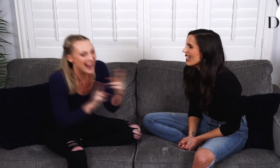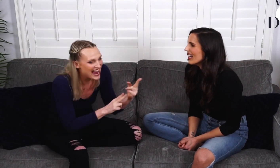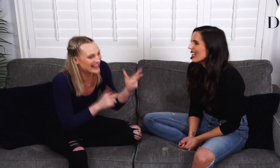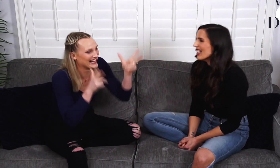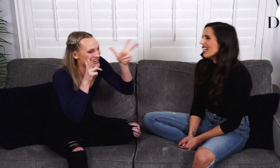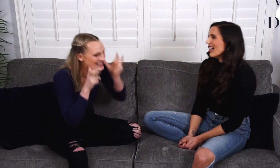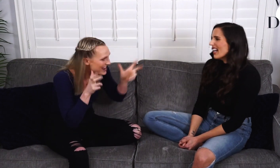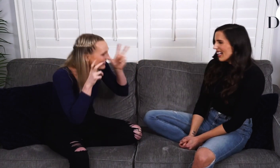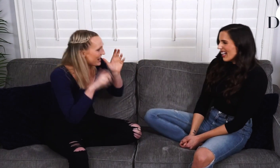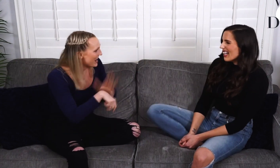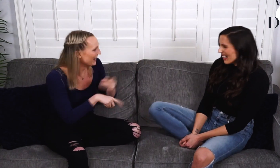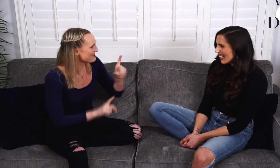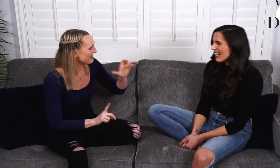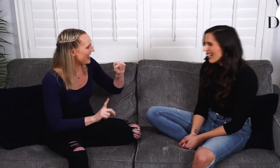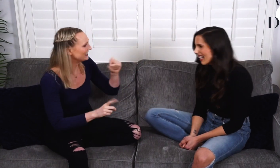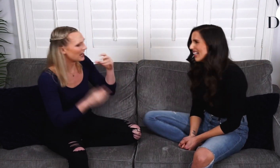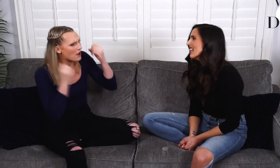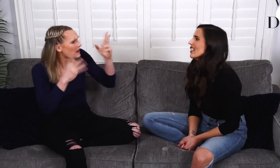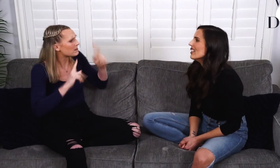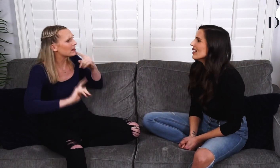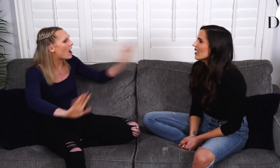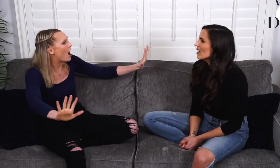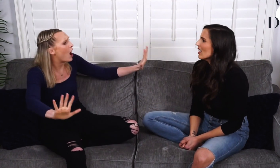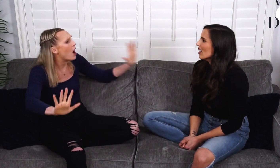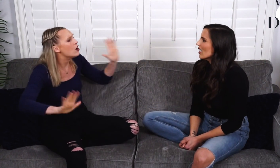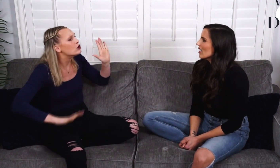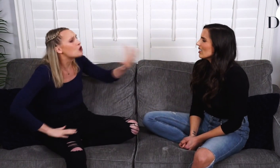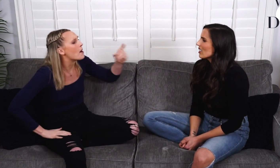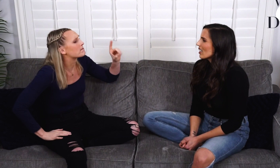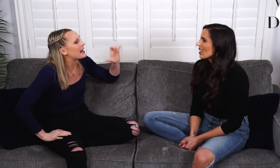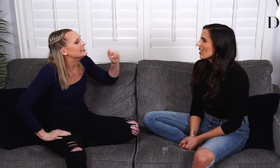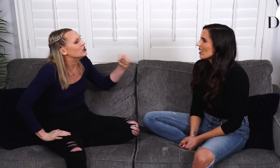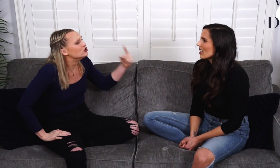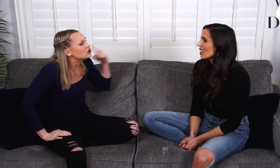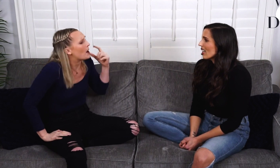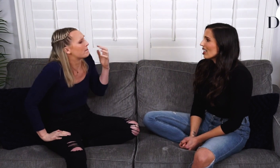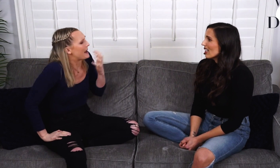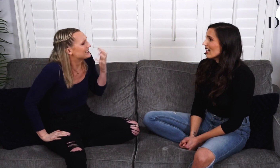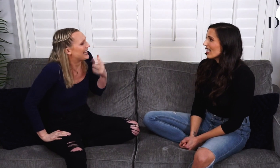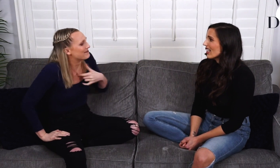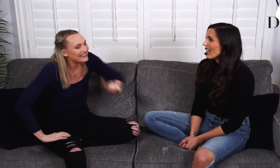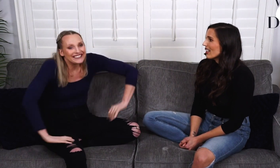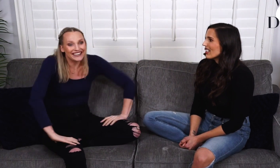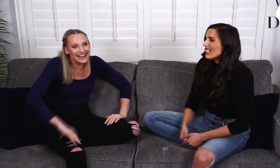The audio on this podcast and some people say, “Oh your podcast sounds amazing!” and I'm like, “Thanks!”